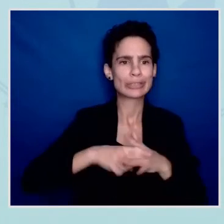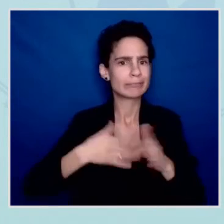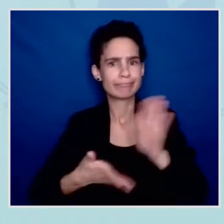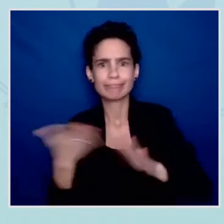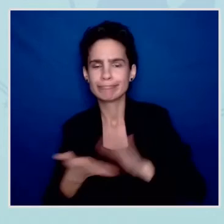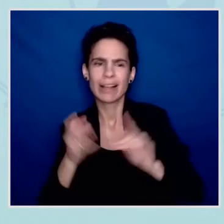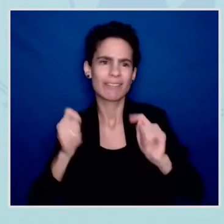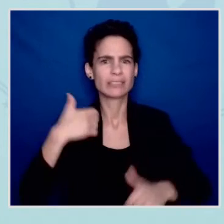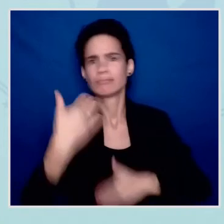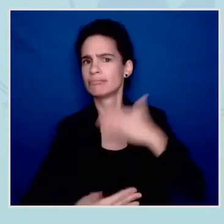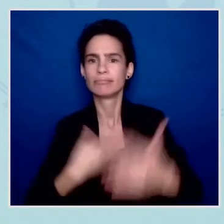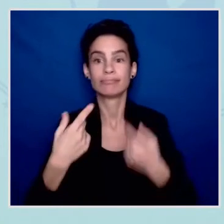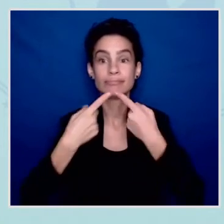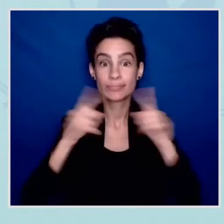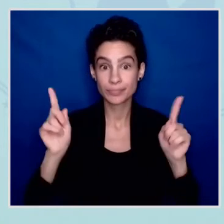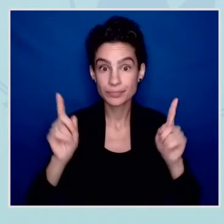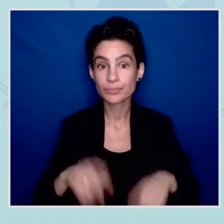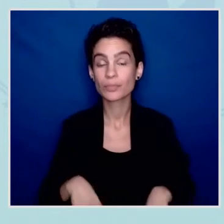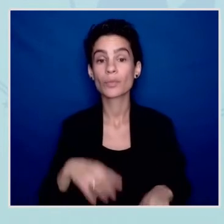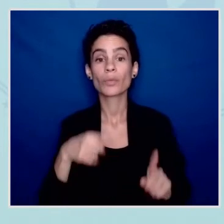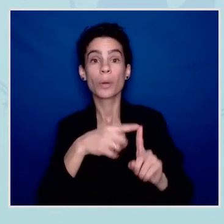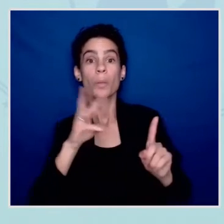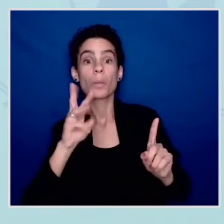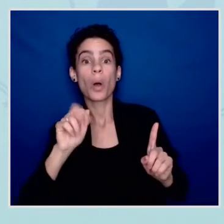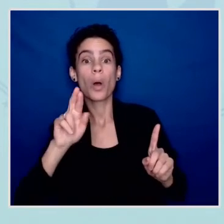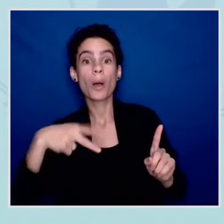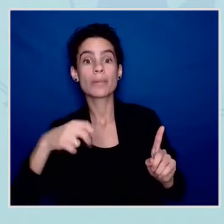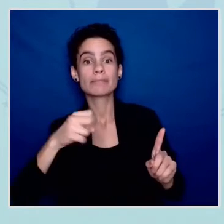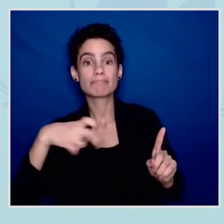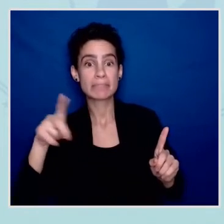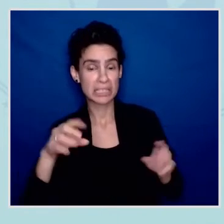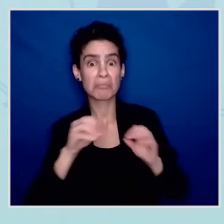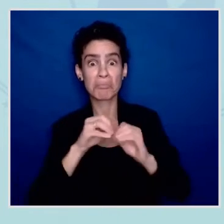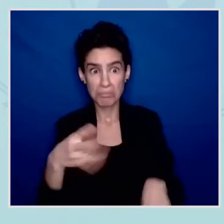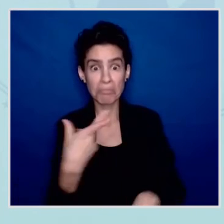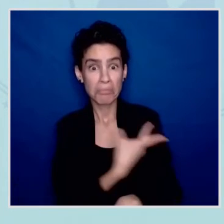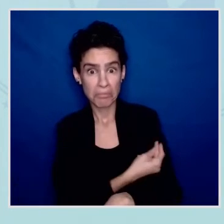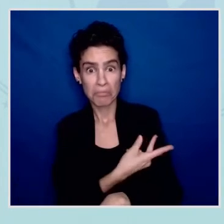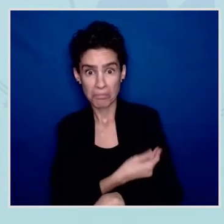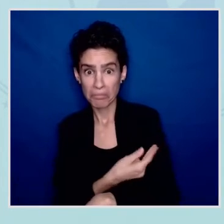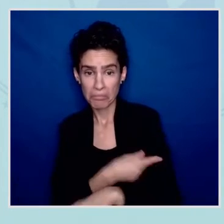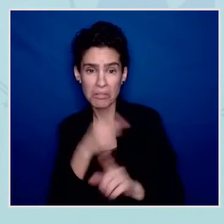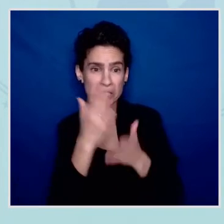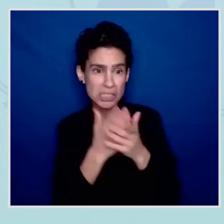THE VIRUS, TO BE ABLE TO MOVE SO THAT WE HAVE OPERATION WARP